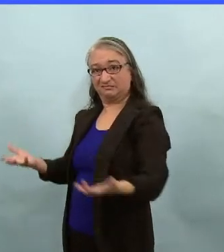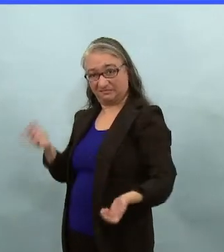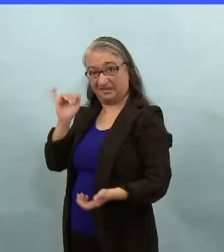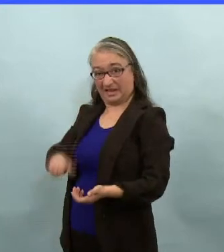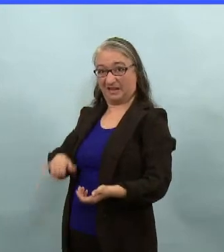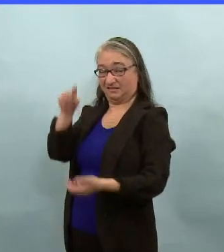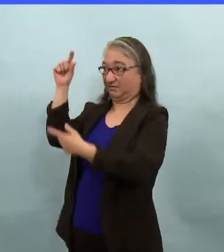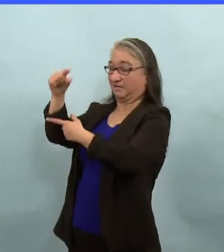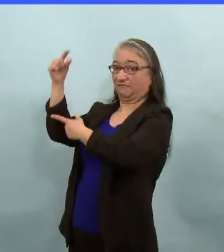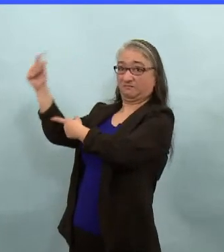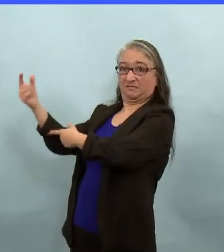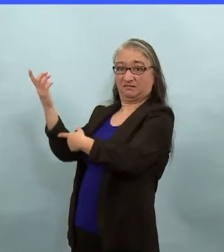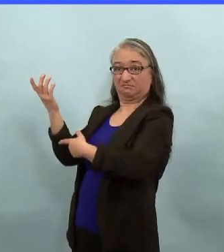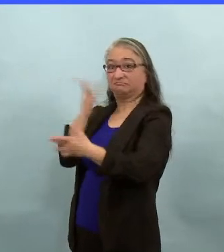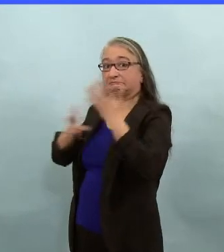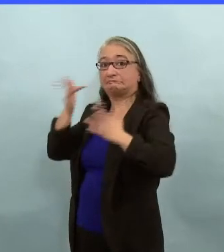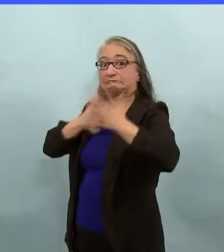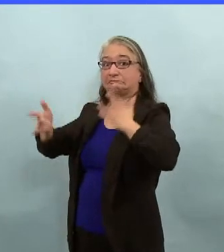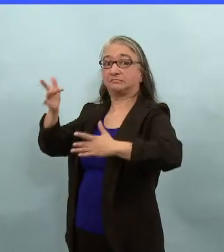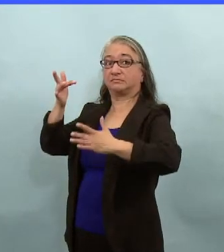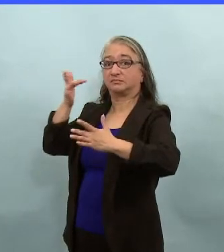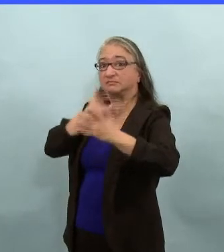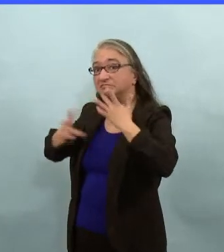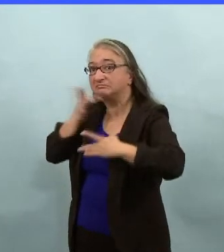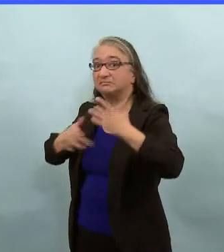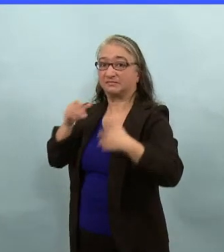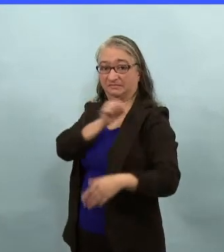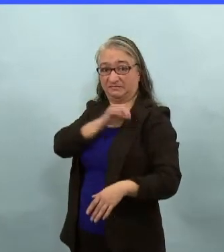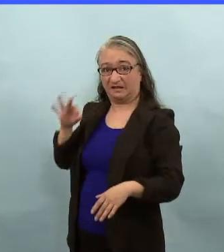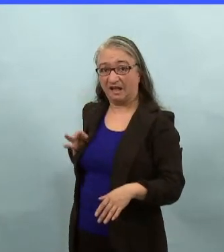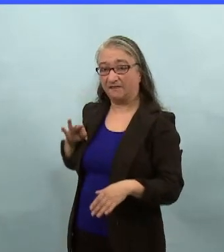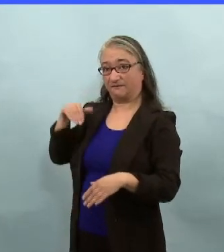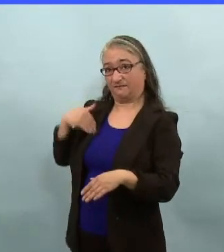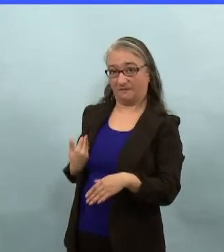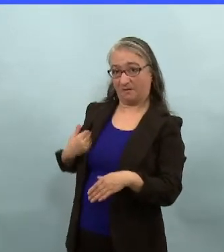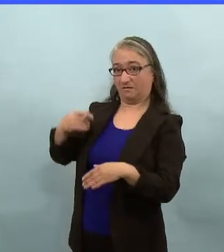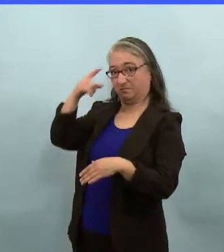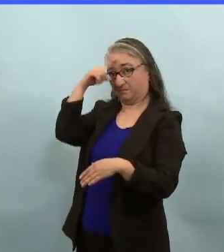this public health policy i think it's important to to state that this is nothing that's unique